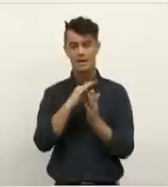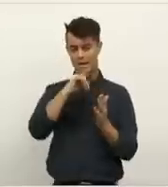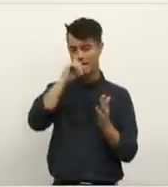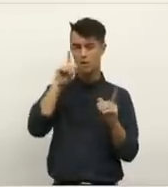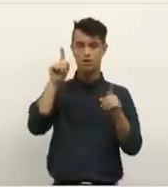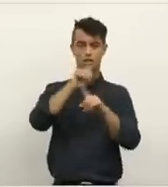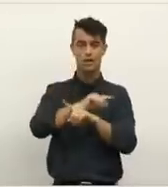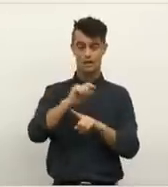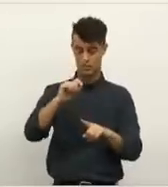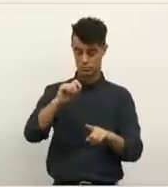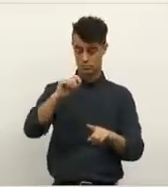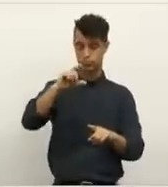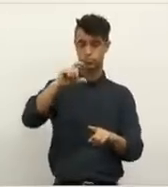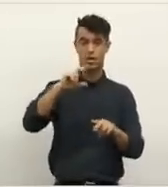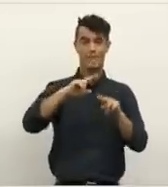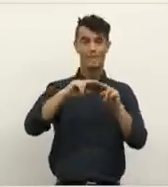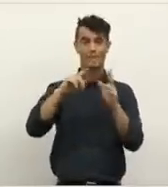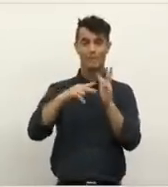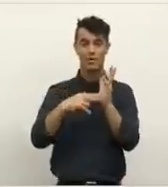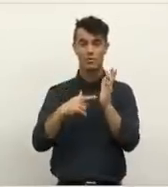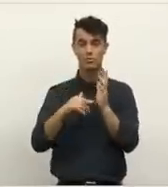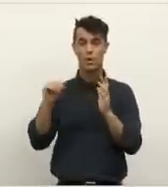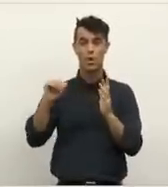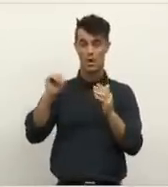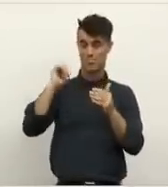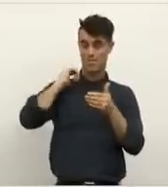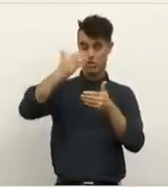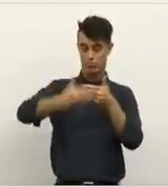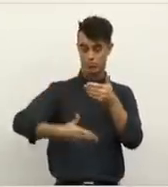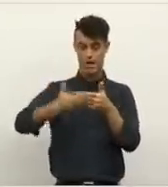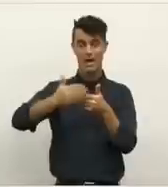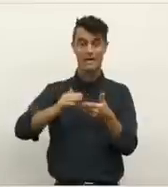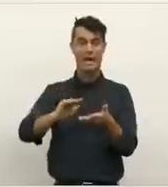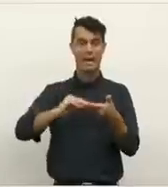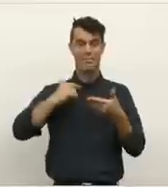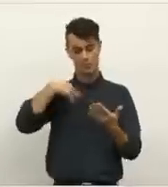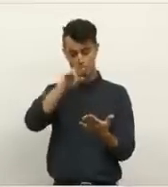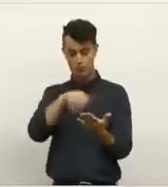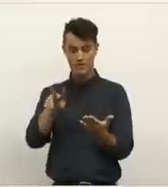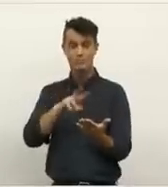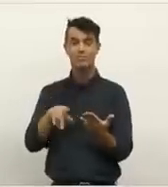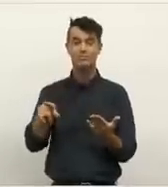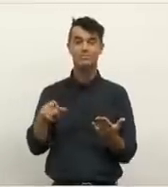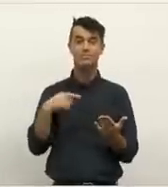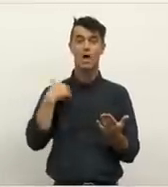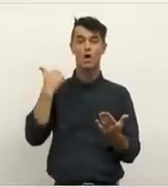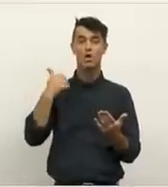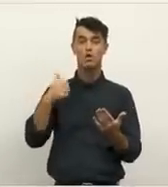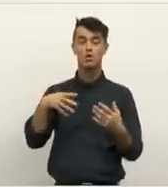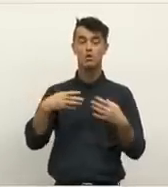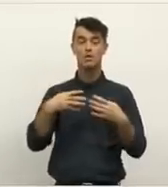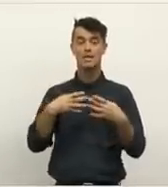to mean that I can actually read what I wanna read. And I also use Netflix on my iPad as well.